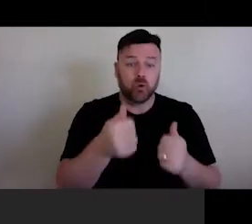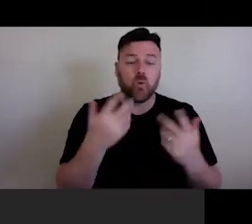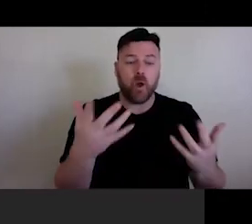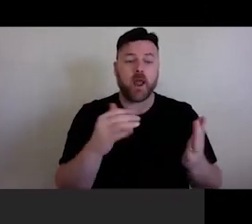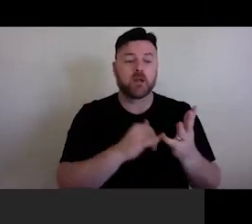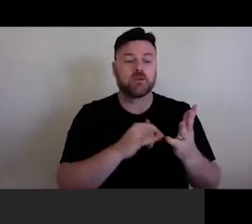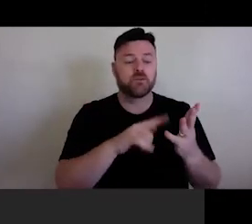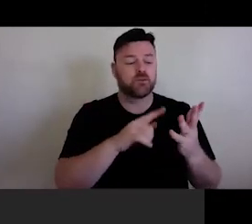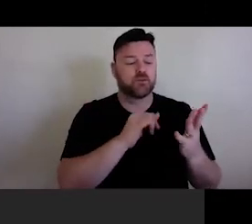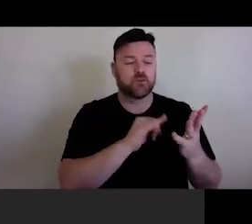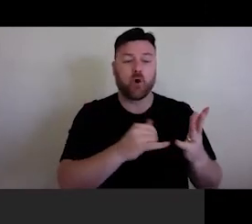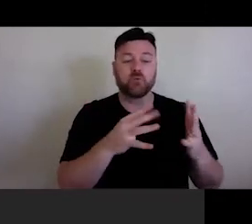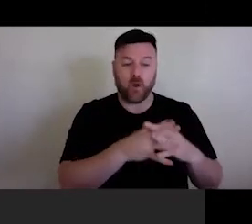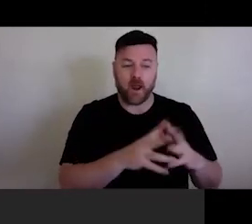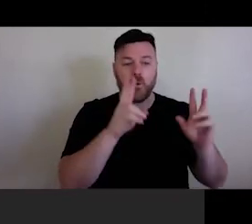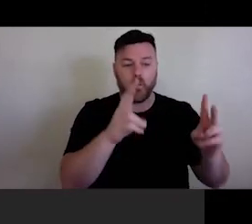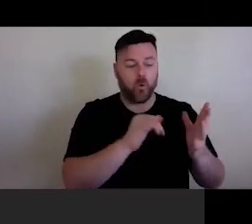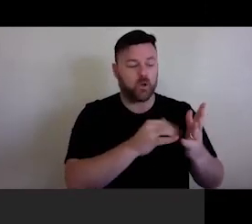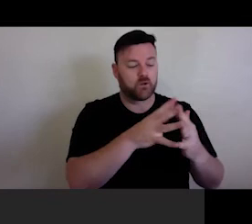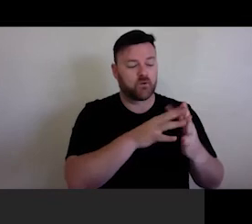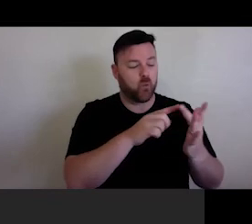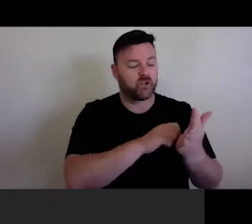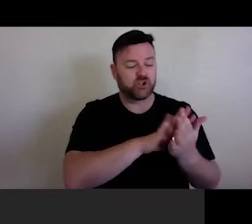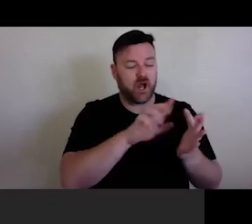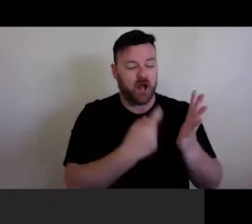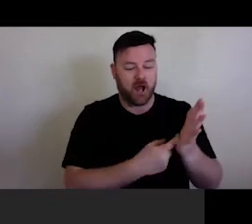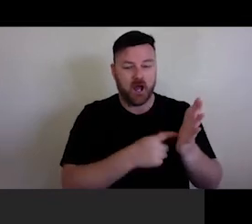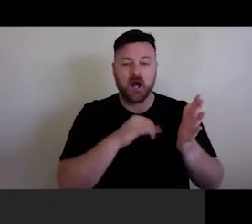Switcher Studio. This is available on the app stores for IOS devices.